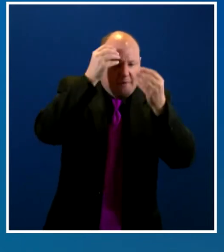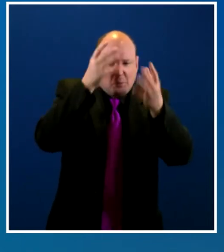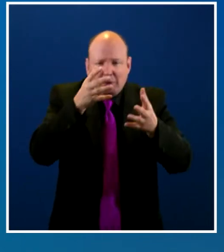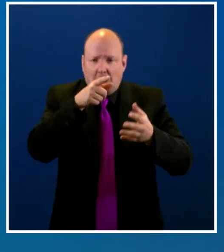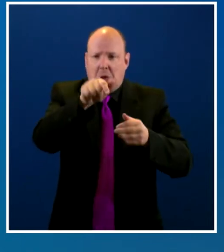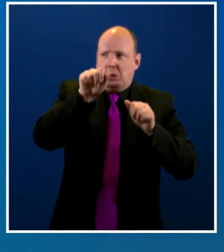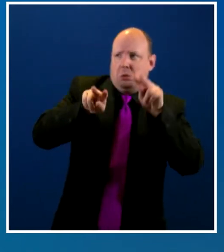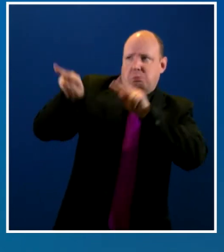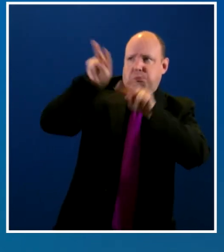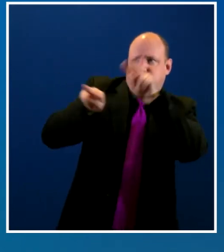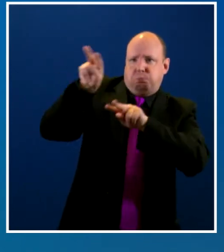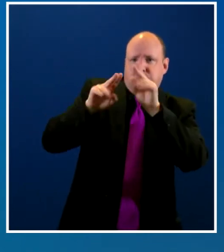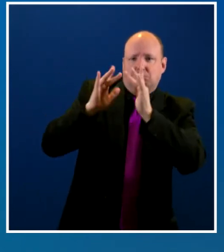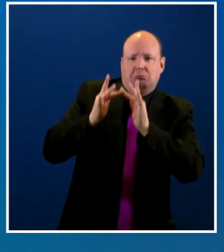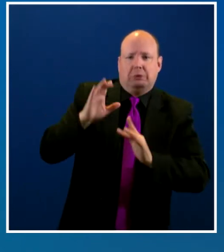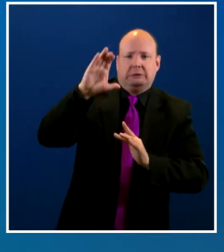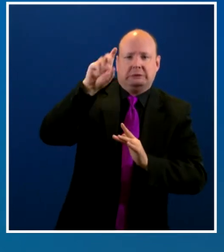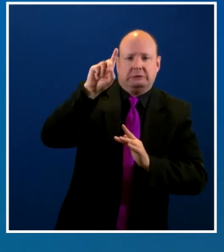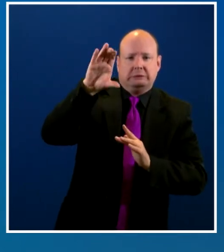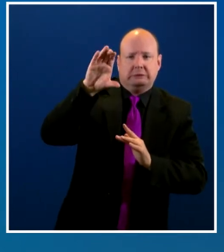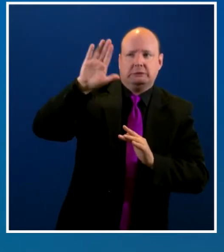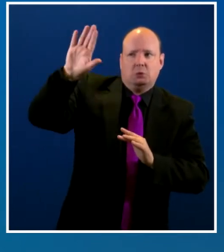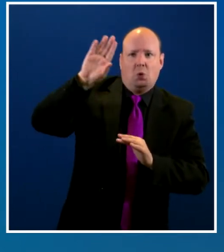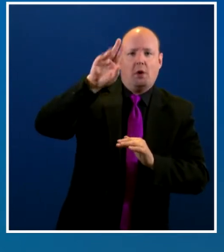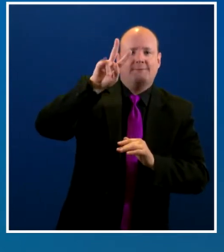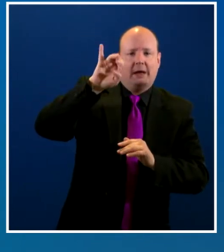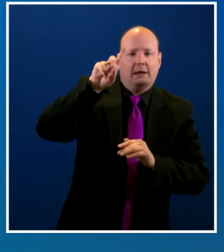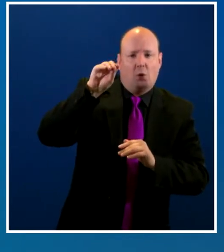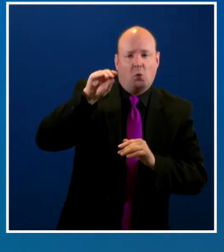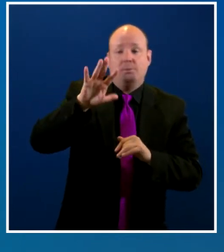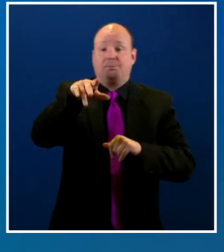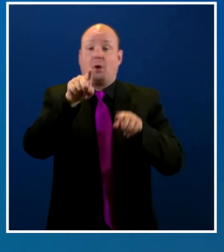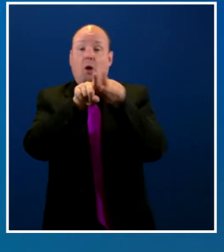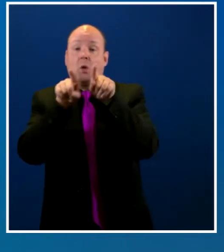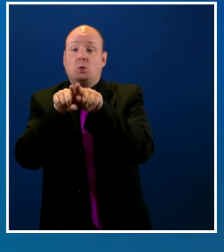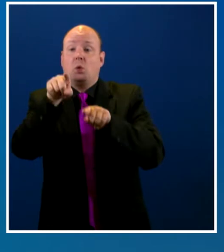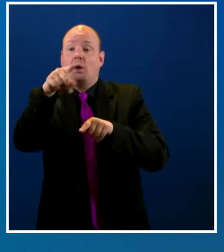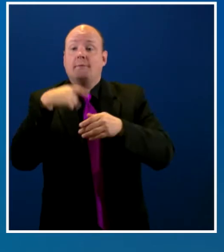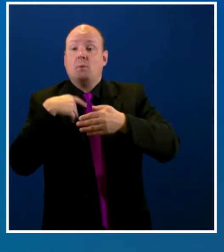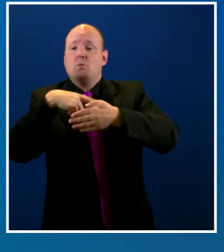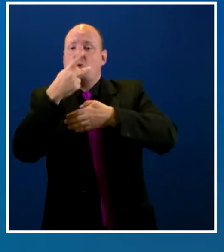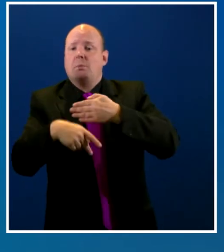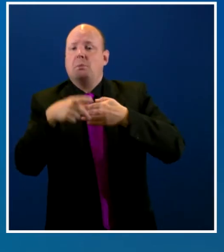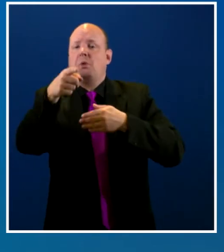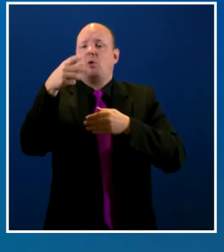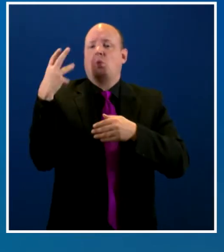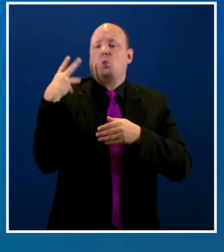state's free Washington notify tool wanotify.org.